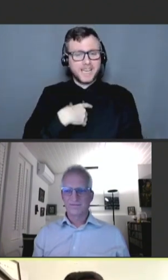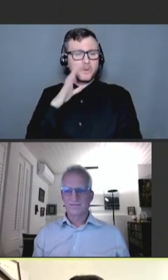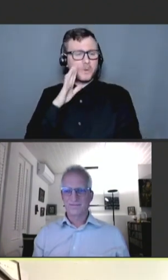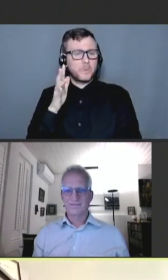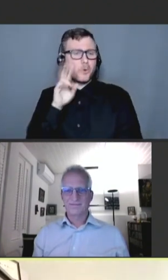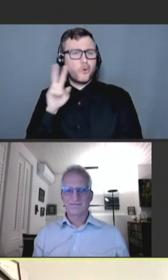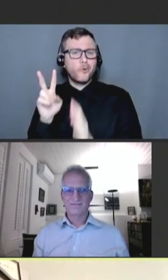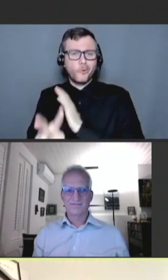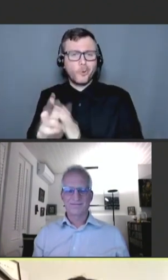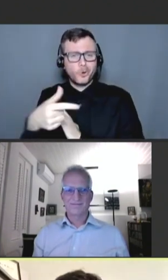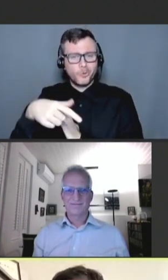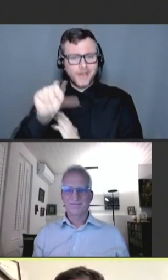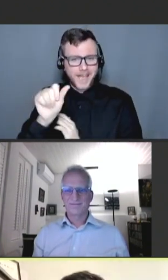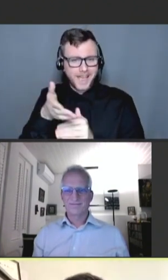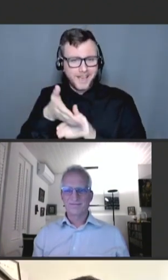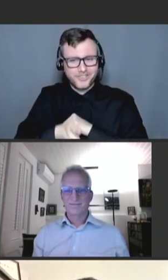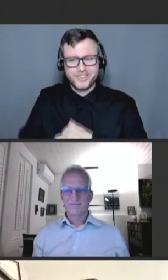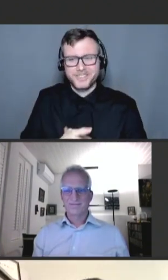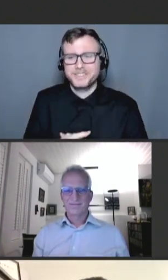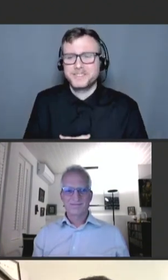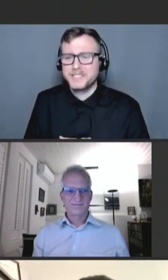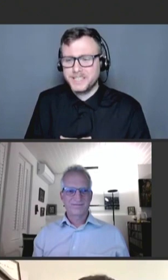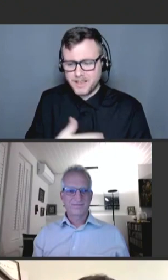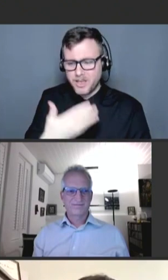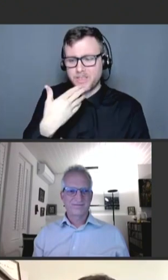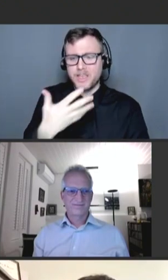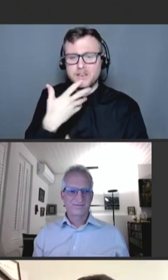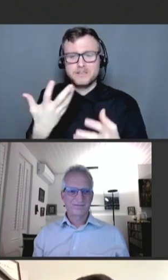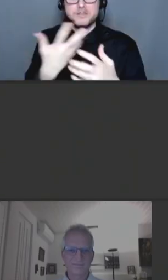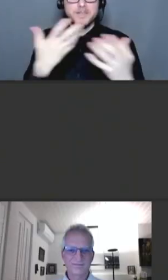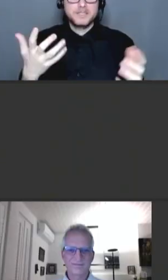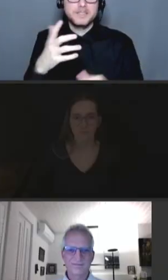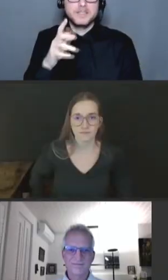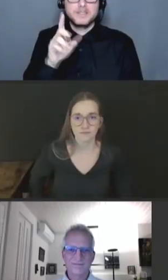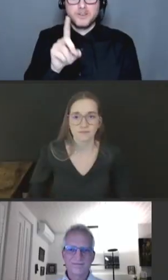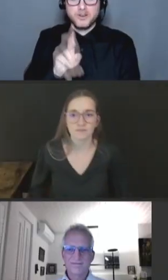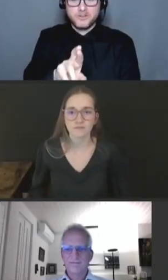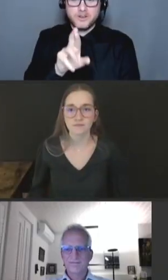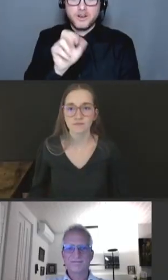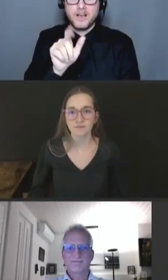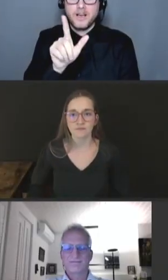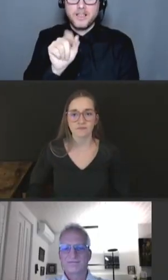Robert Hopkins: Thank you very much, Dr. Al-Aly. Our next presenter on this